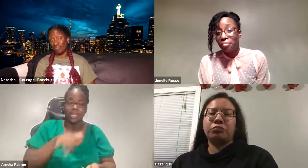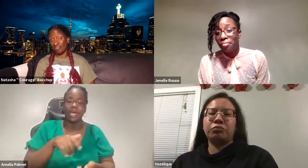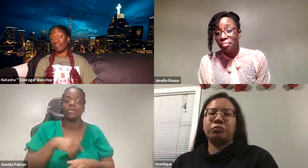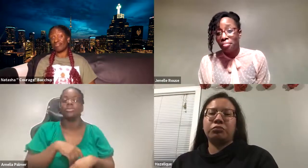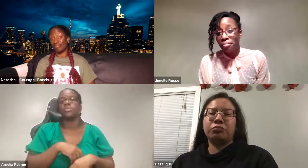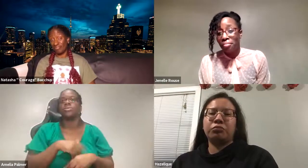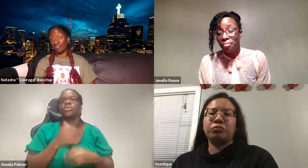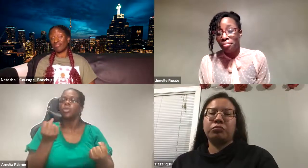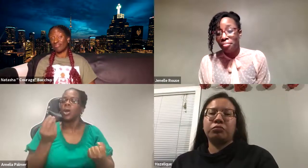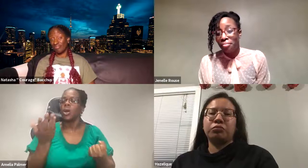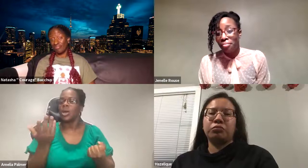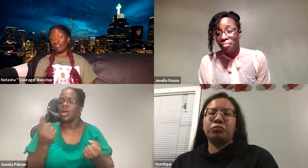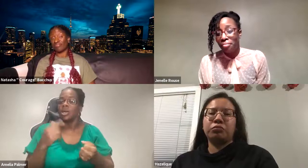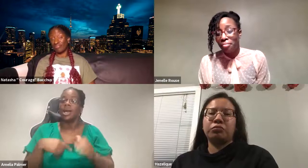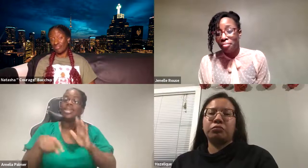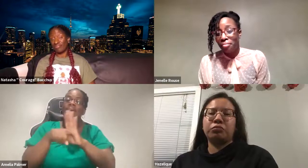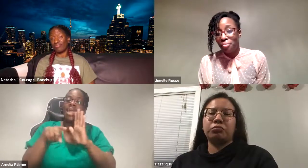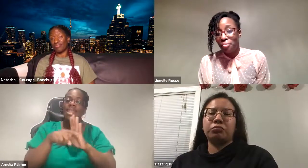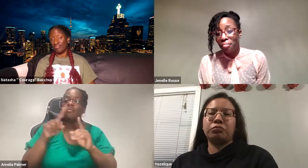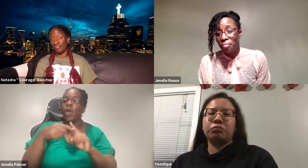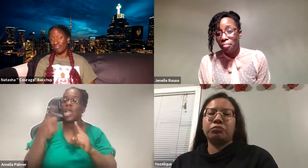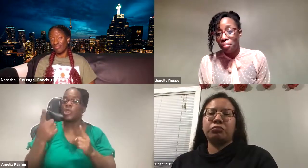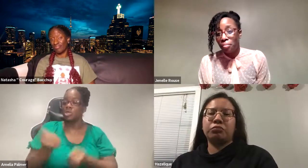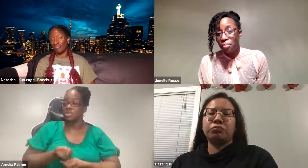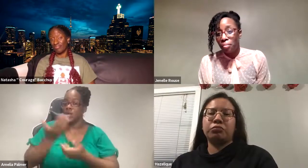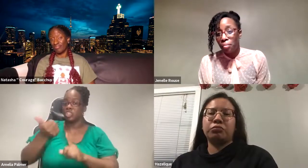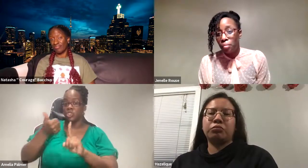get more money sometimes you have to code switch in order to have a more formalized lexicon